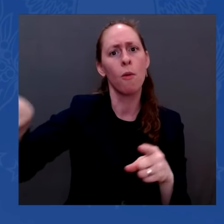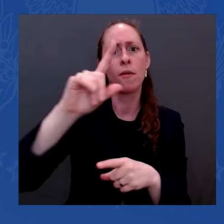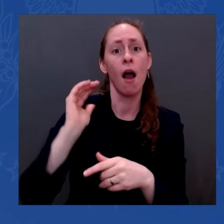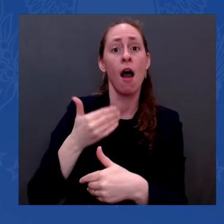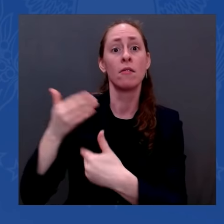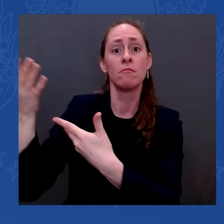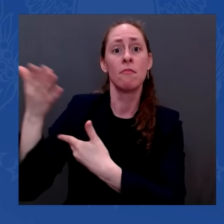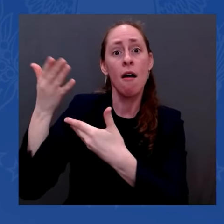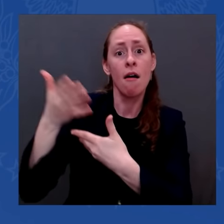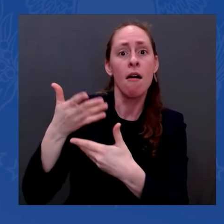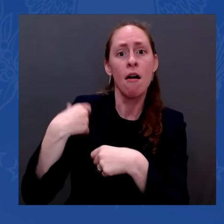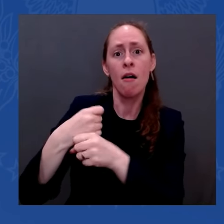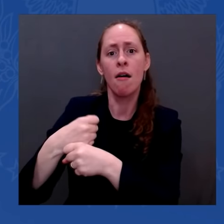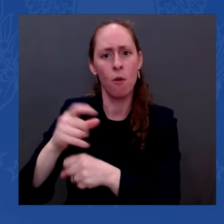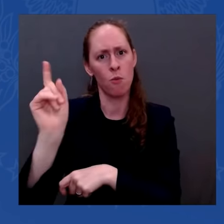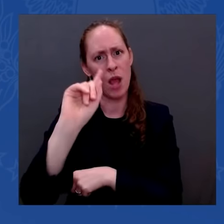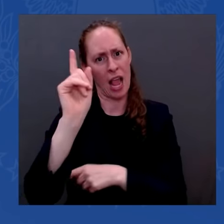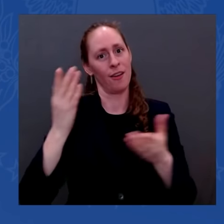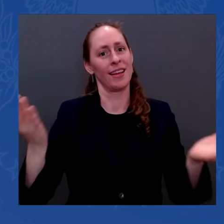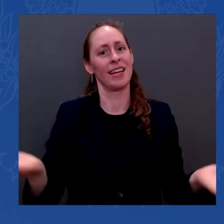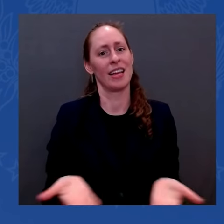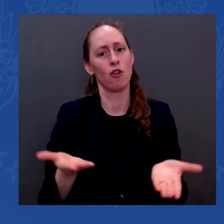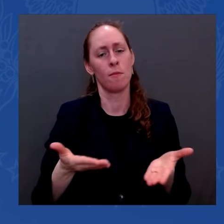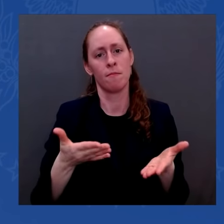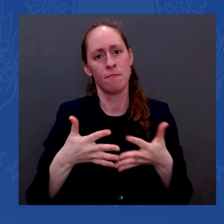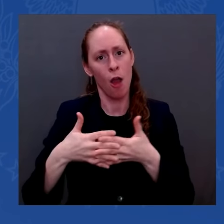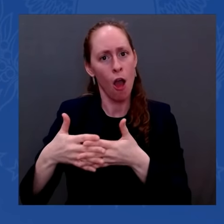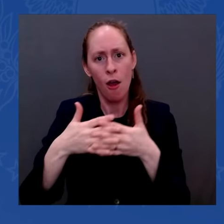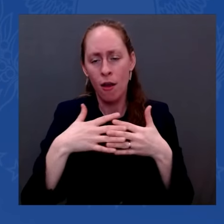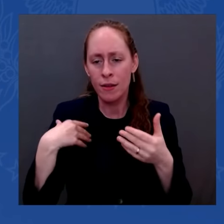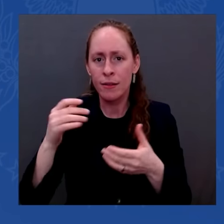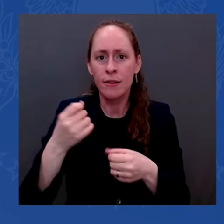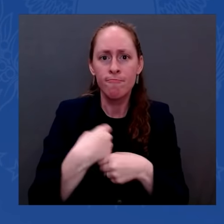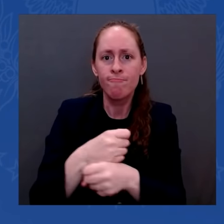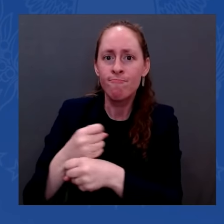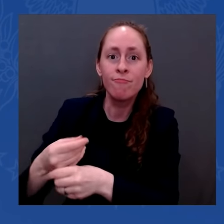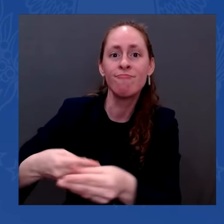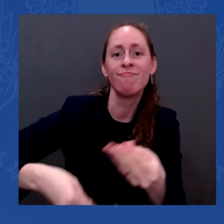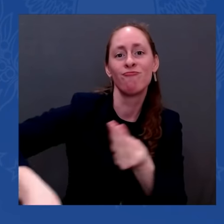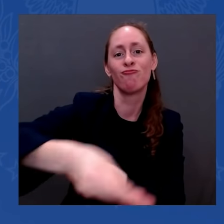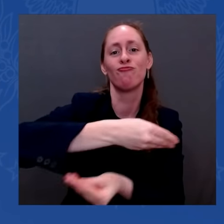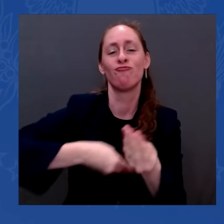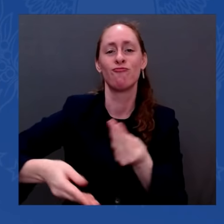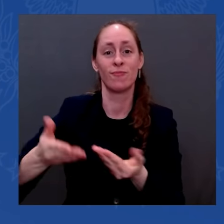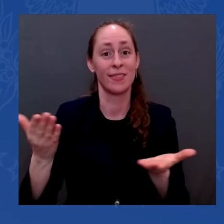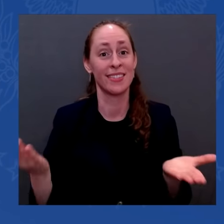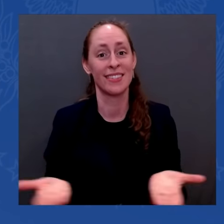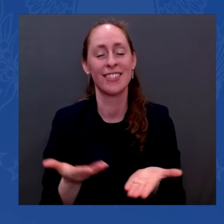if I was going to follow through on my commitment to say we were going to make it in America